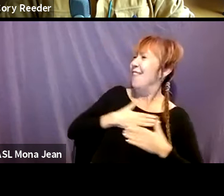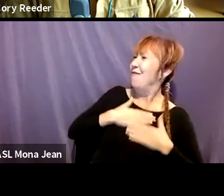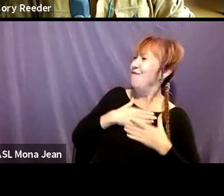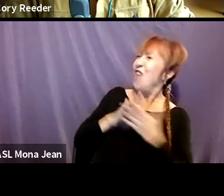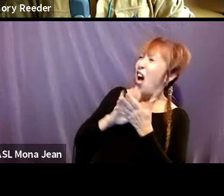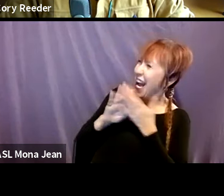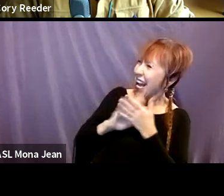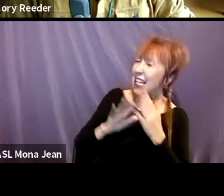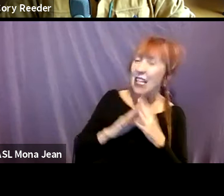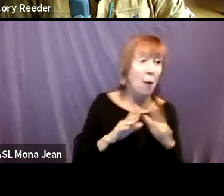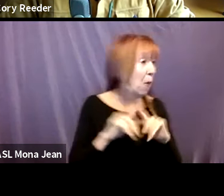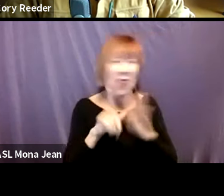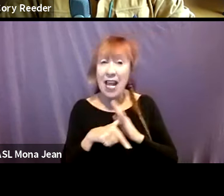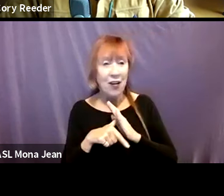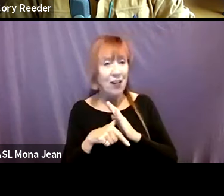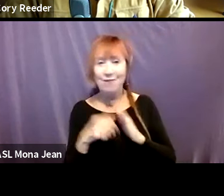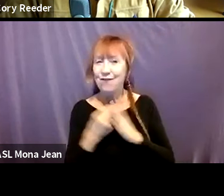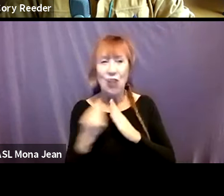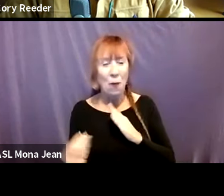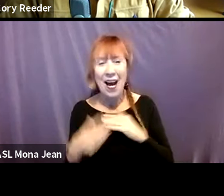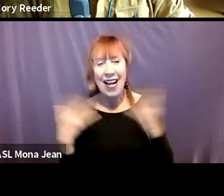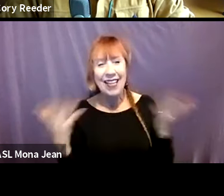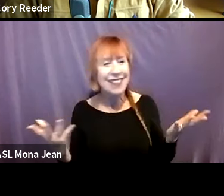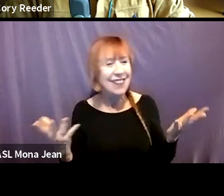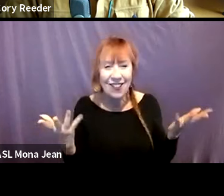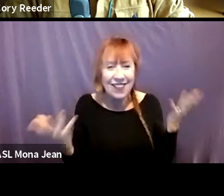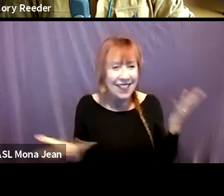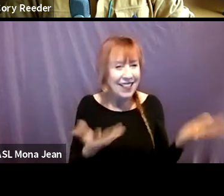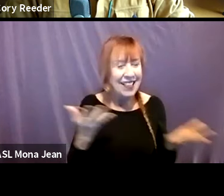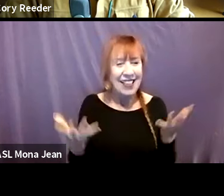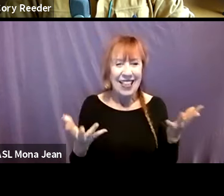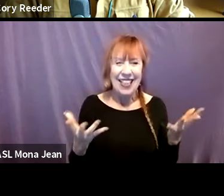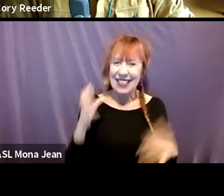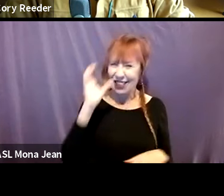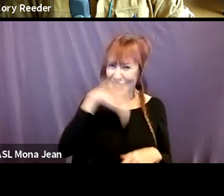And so yeah, it's definitely odd the first time